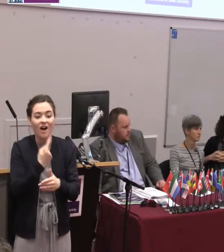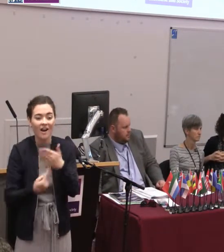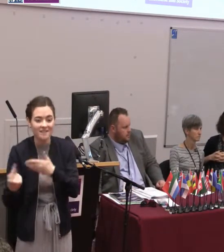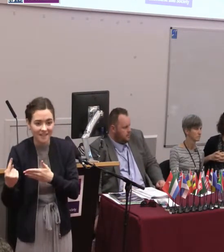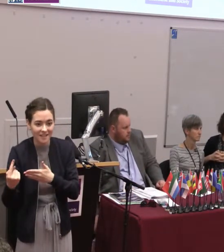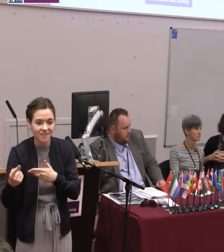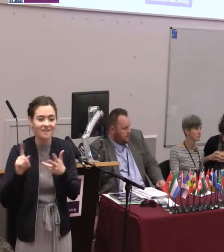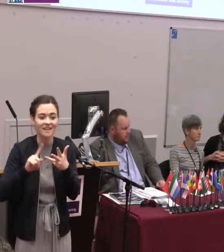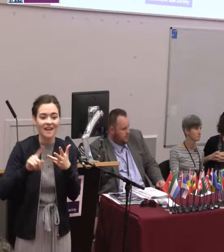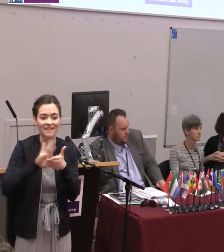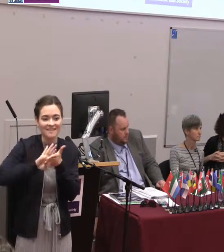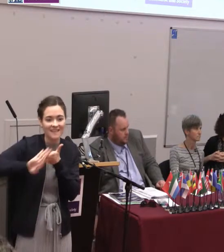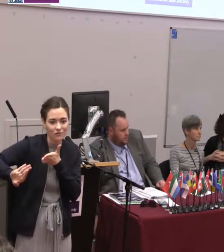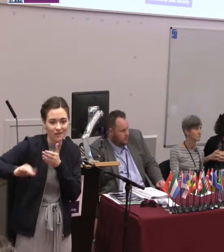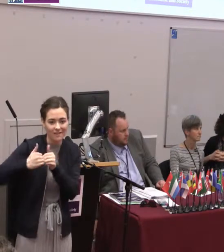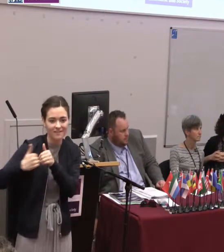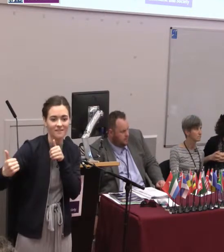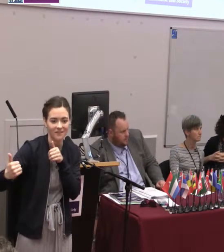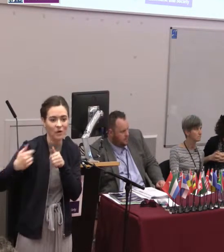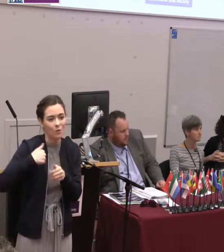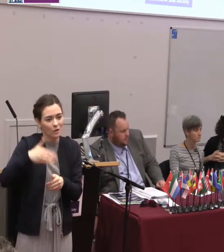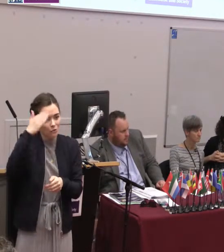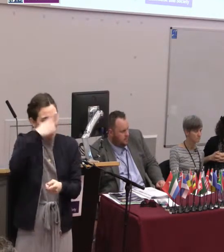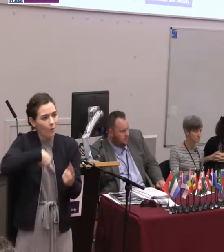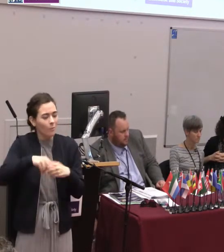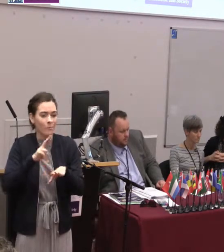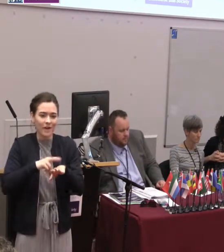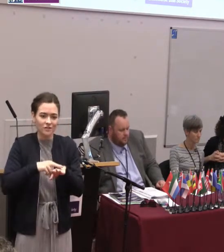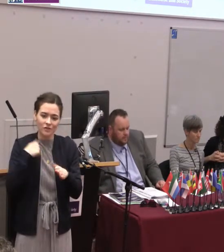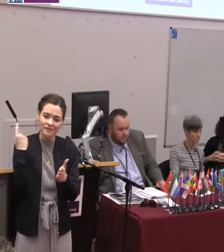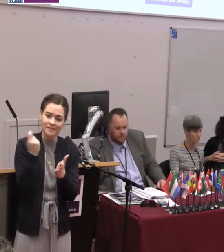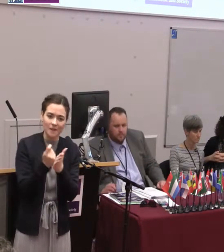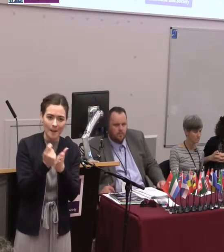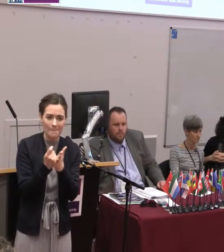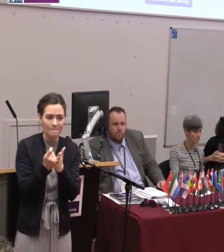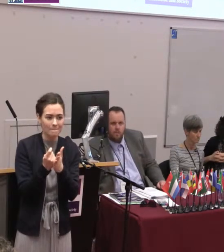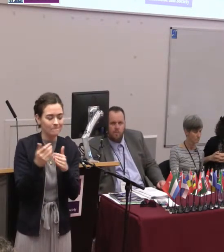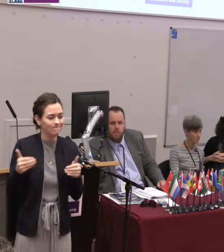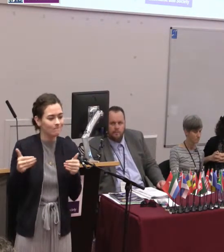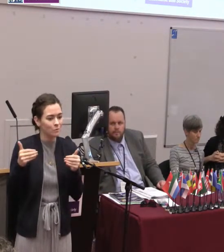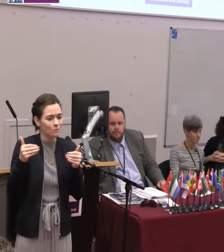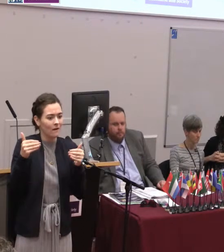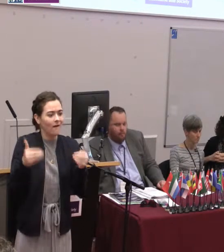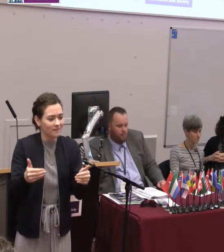and segregation. We know better, it is time to move from this history.